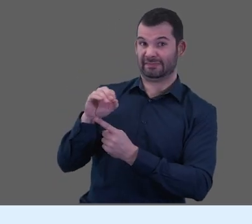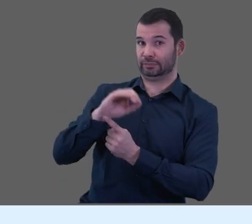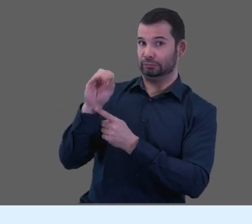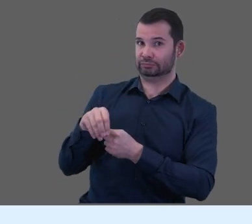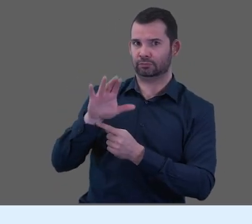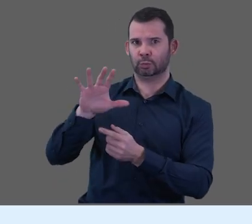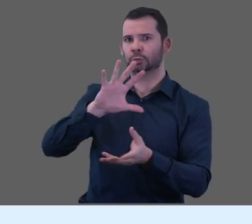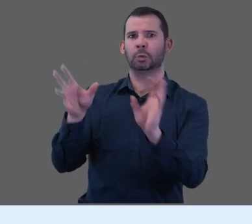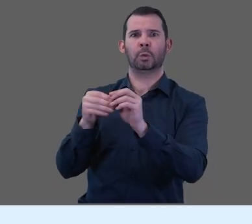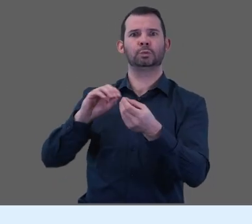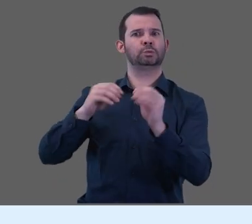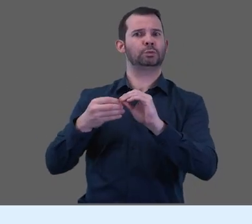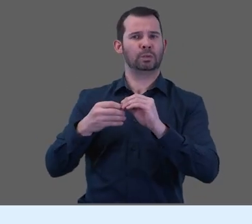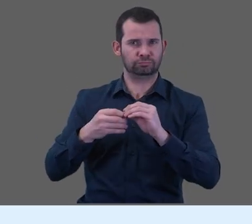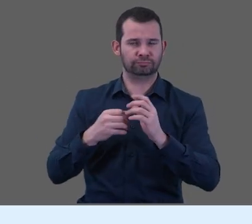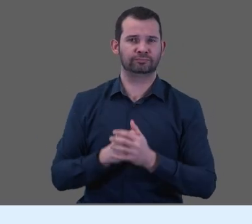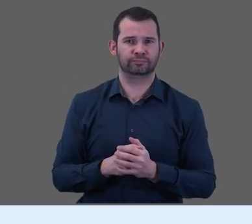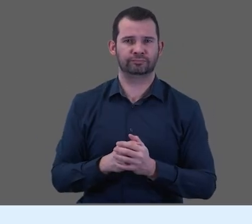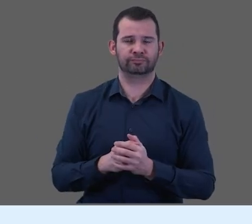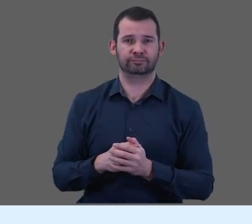This is 50% of your total score.